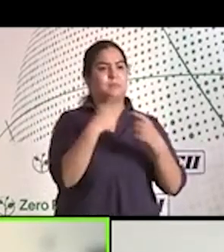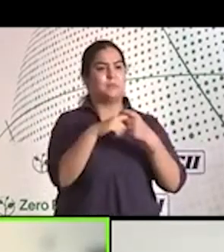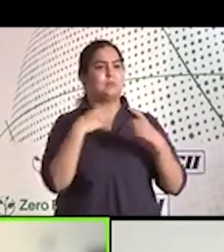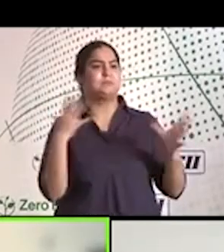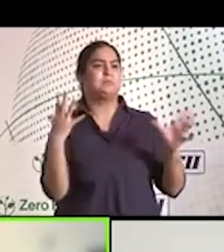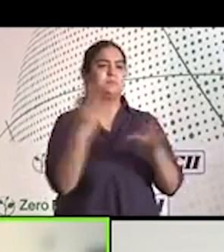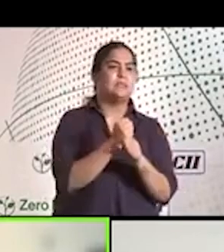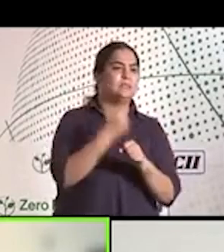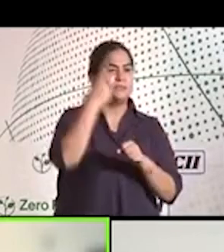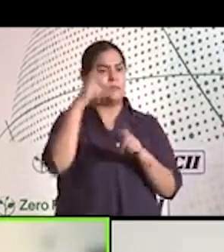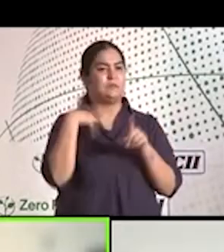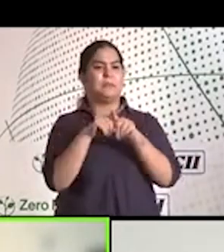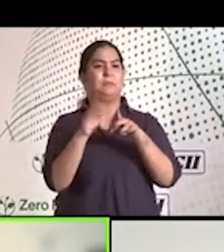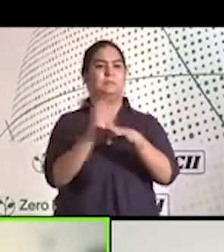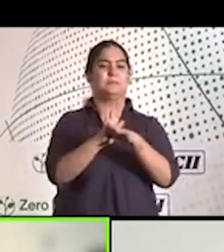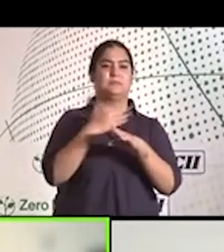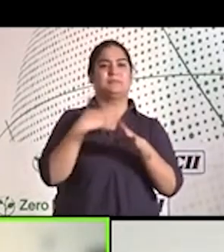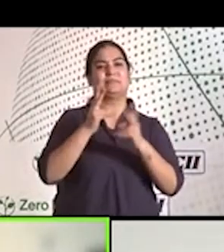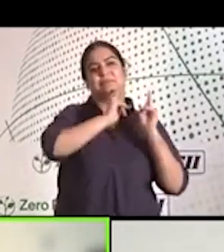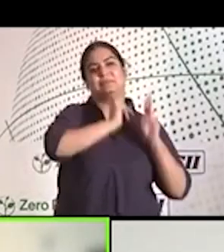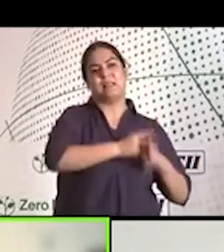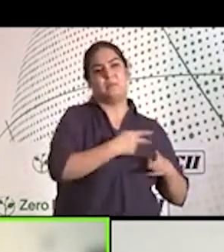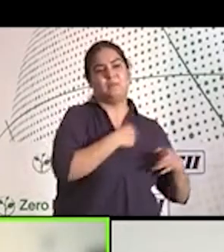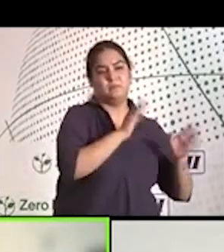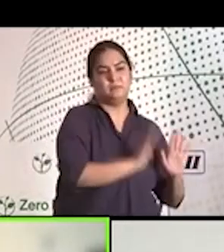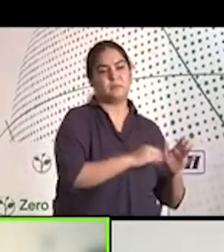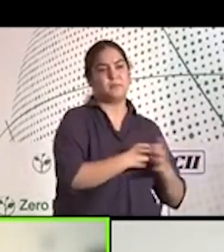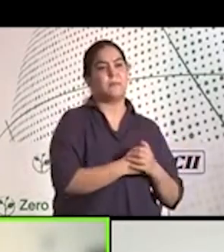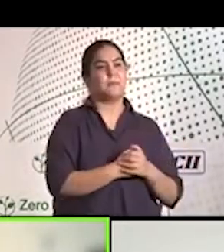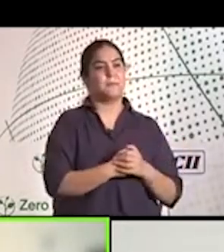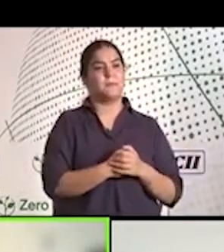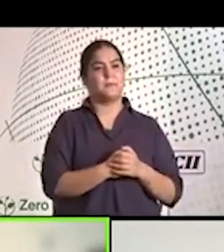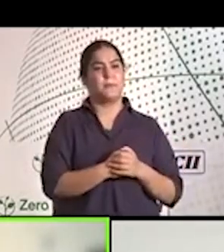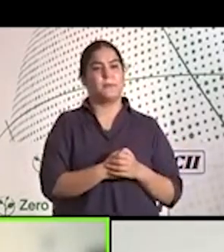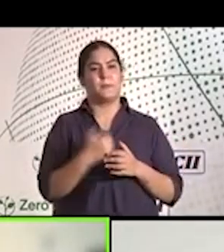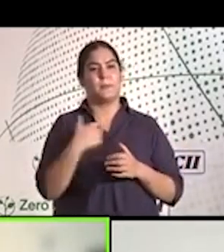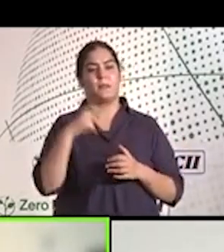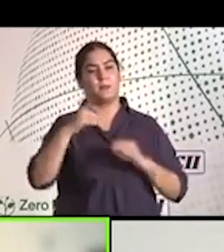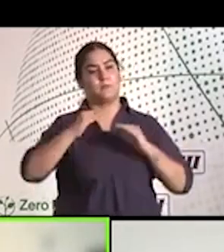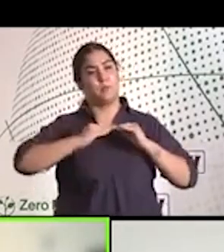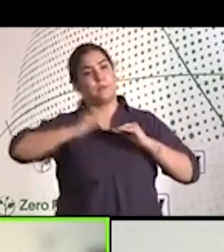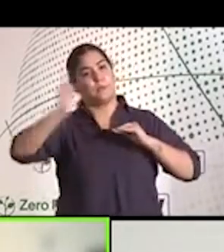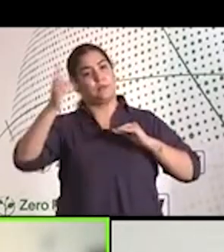I had to stay back and I really miss the energy that there on stage right now.